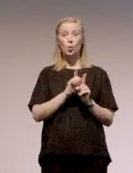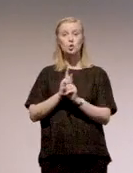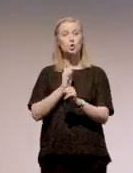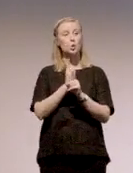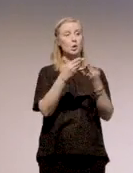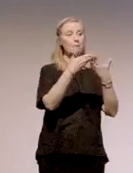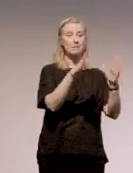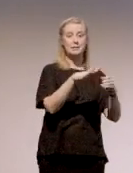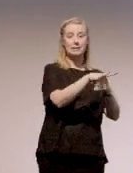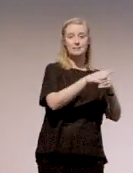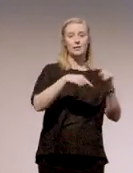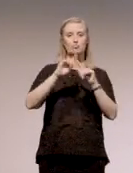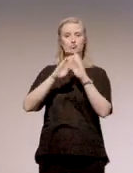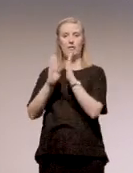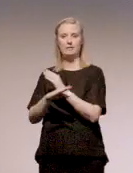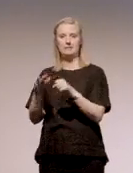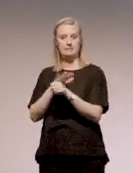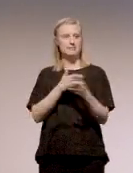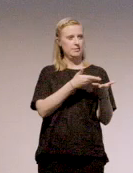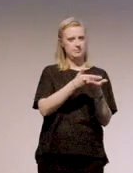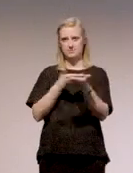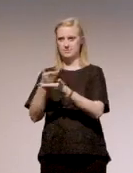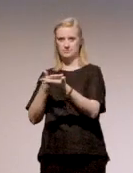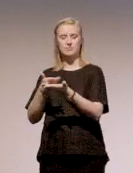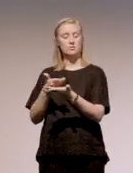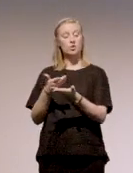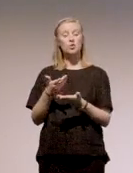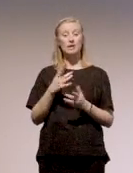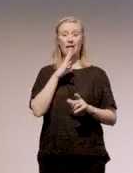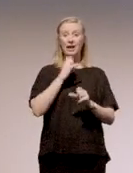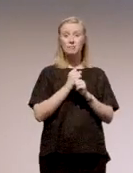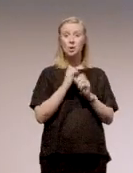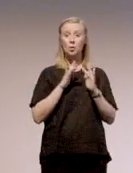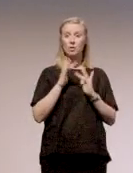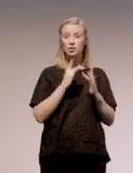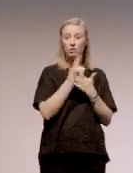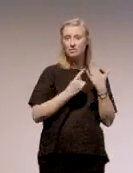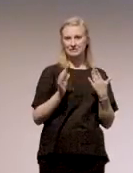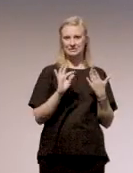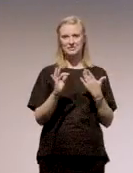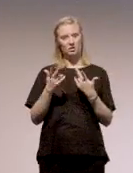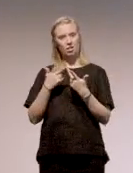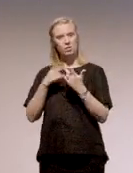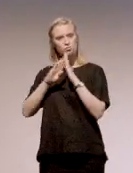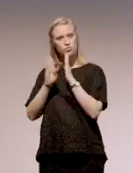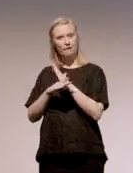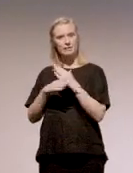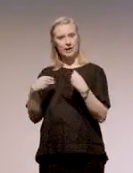sector to understand that it's not just government websites, but actually there's a range of private enterprise, services that people